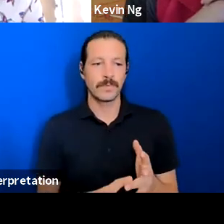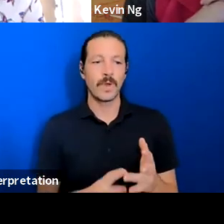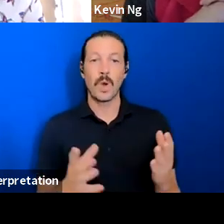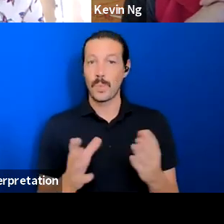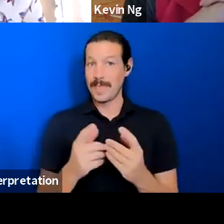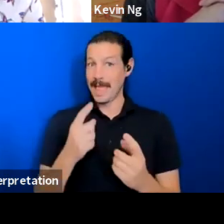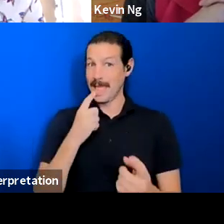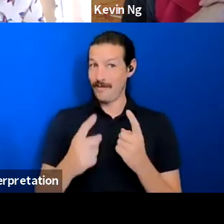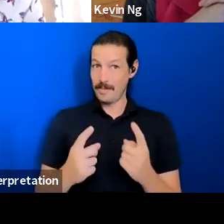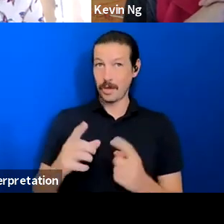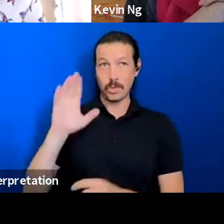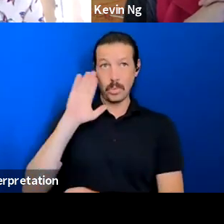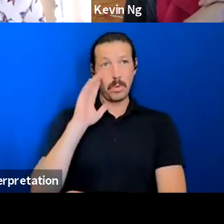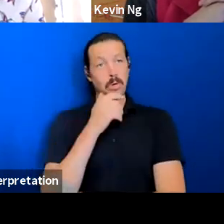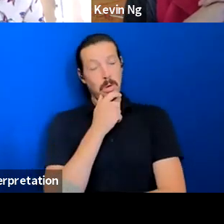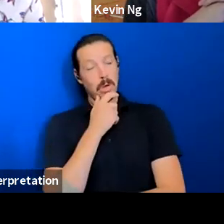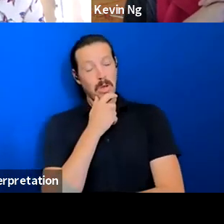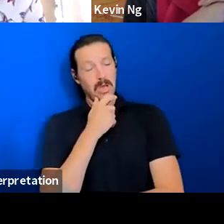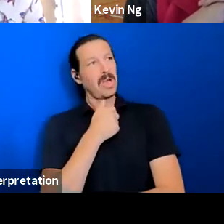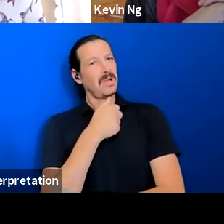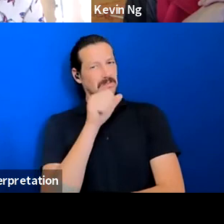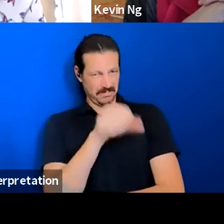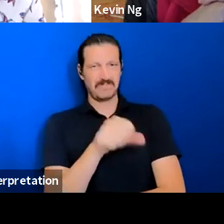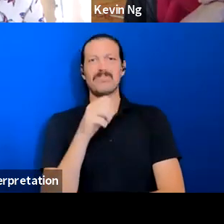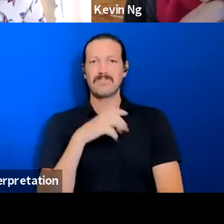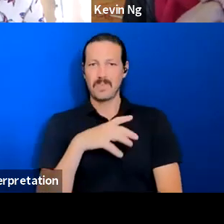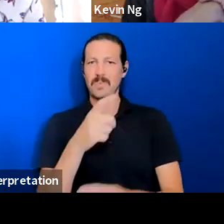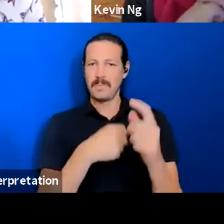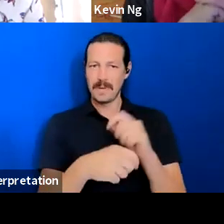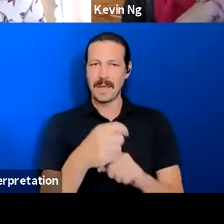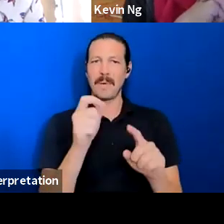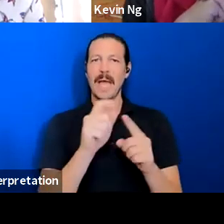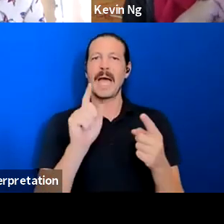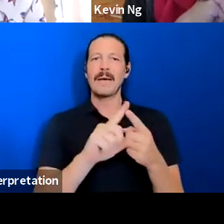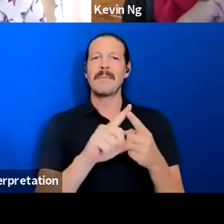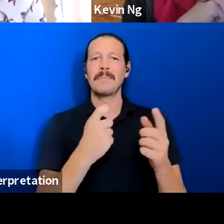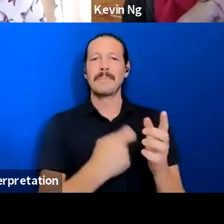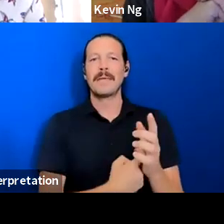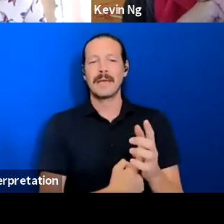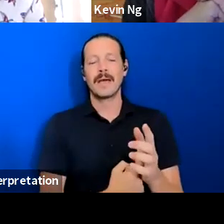a peer, please complete the application form in our application management system by 2 February.